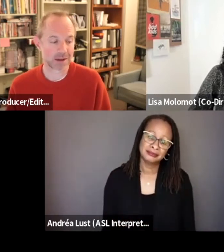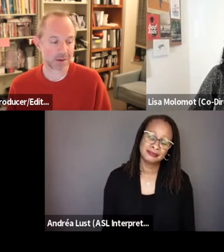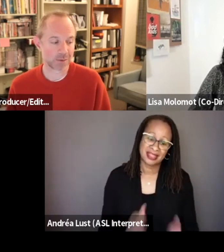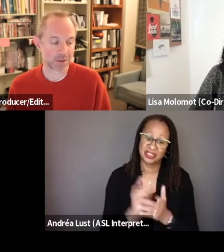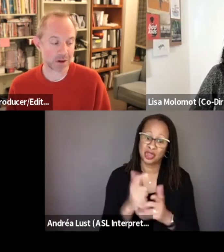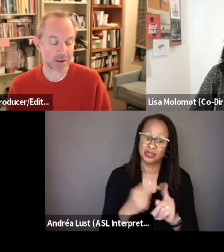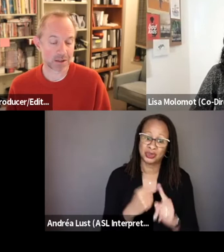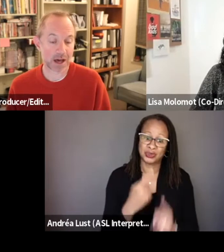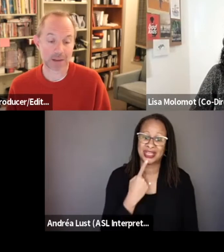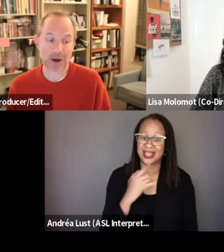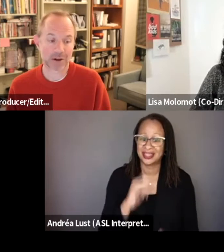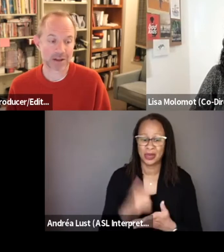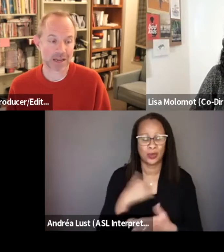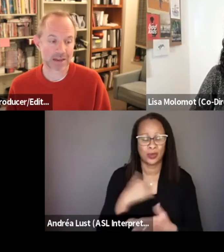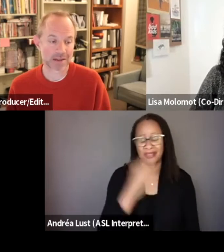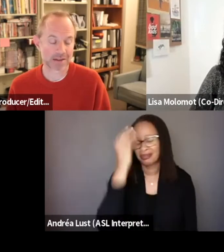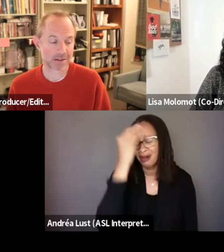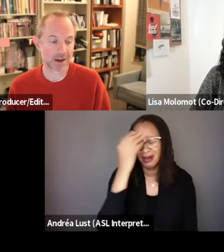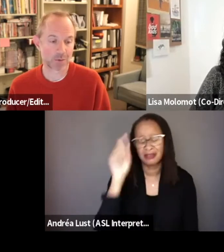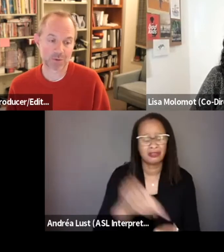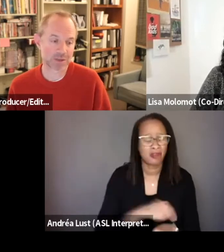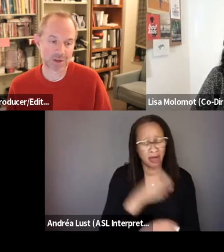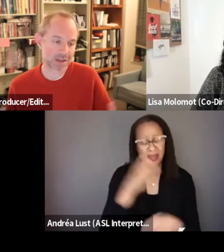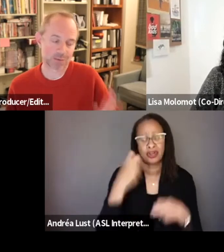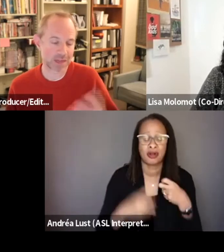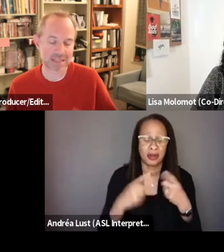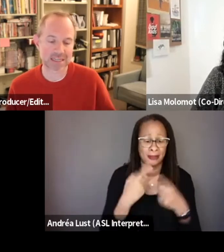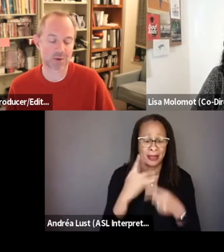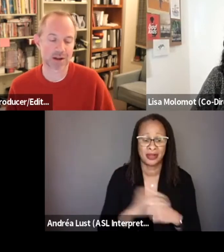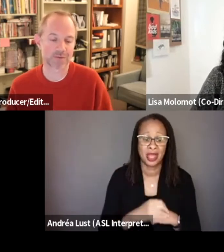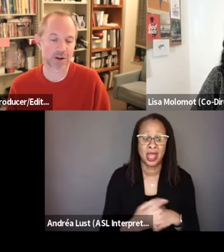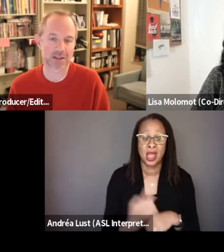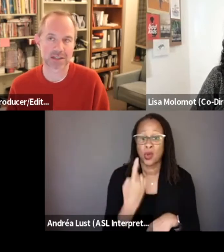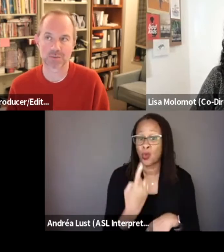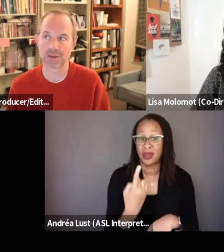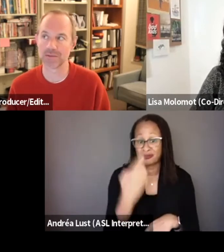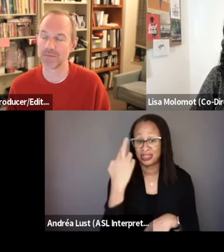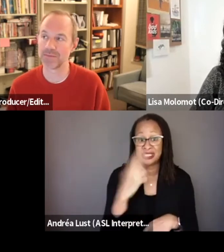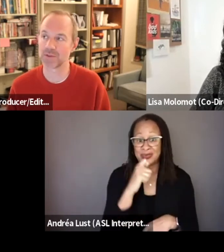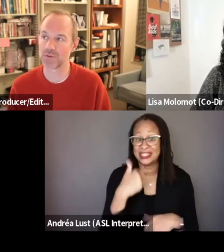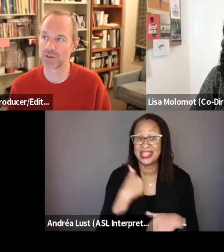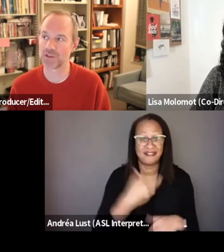that we thought a lot about it. And one reason we didn't put that scene right up front is because we sort of assumed